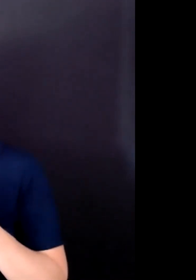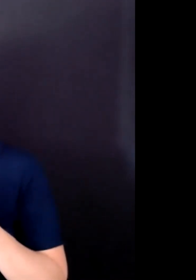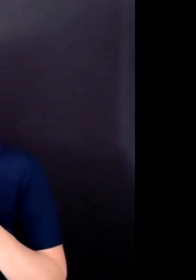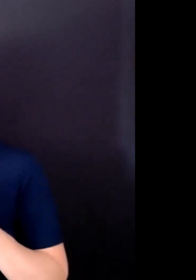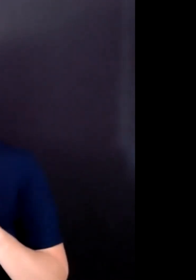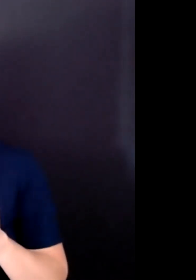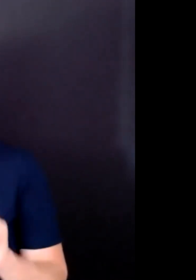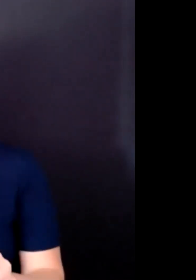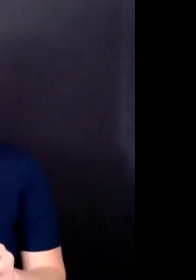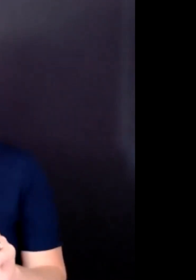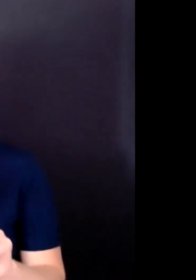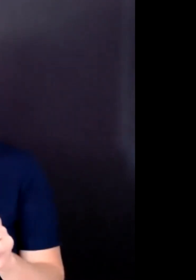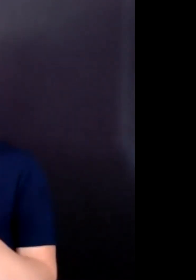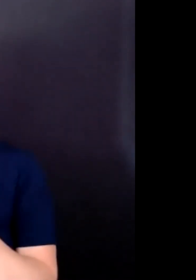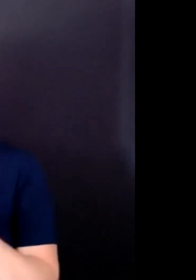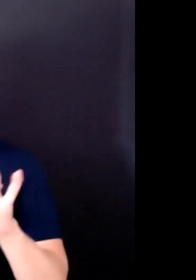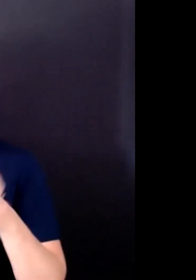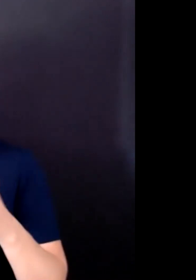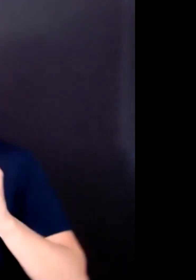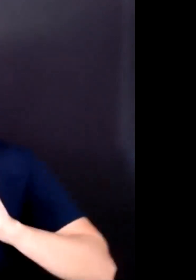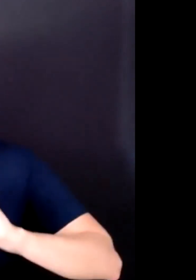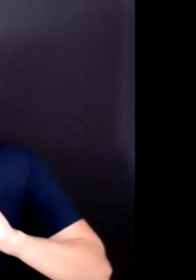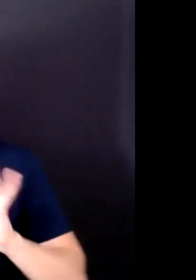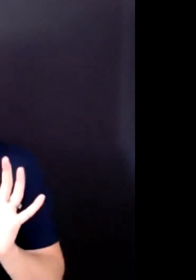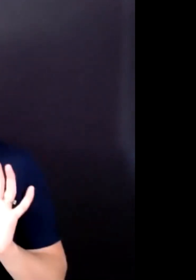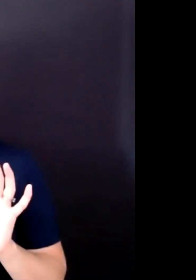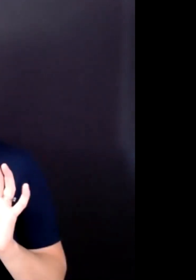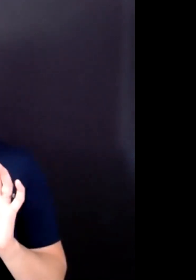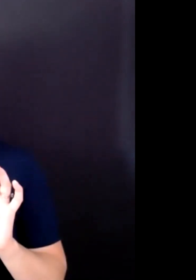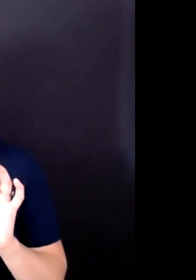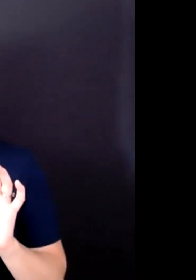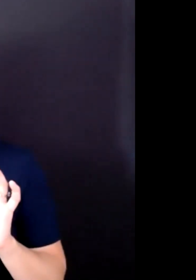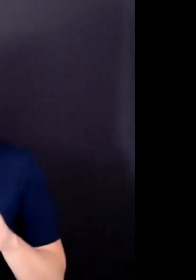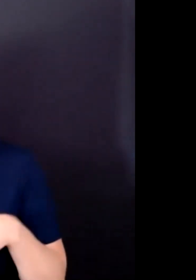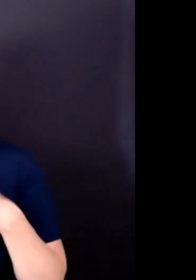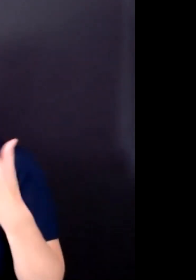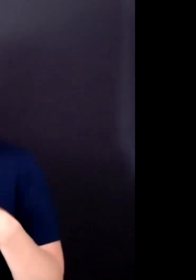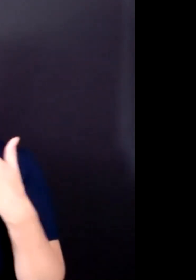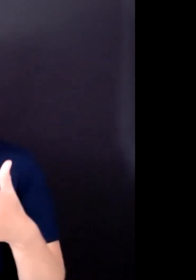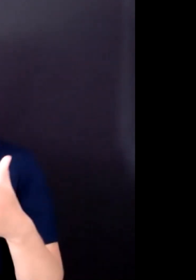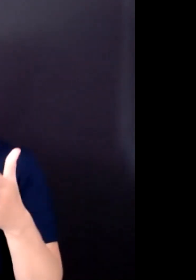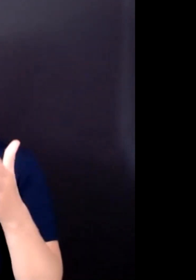process to ensure the best assistive technology, you know, that